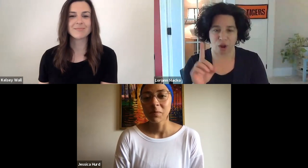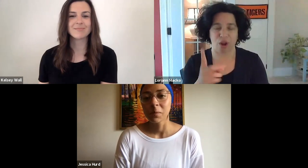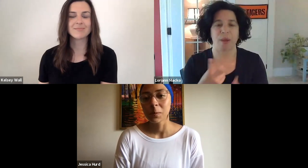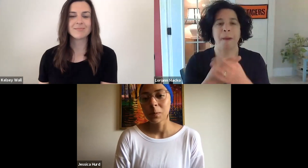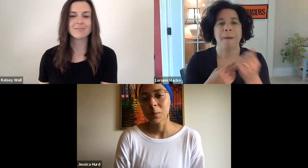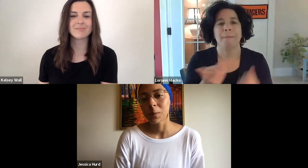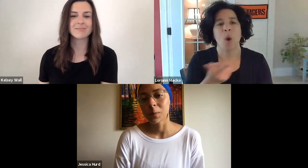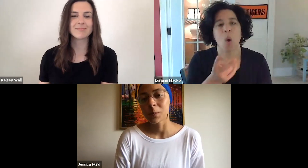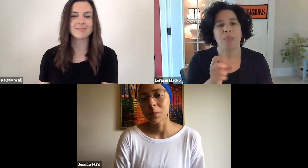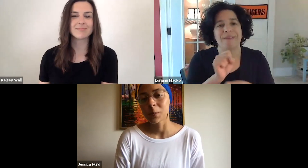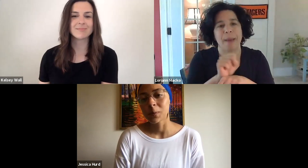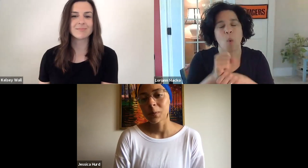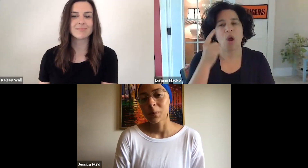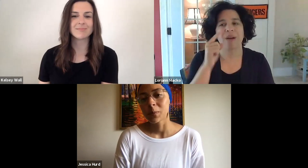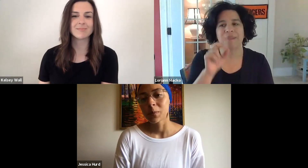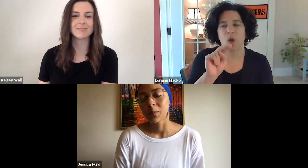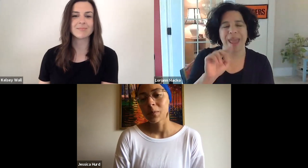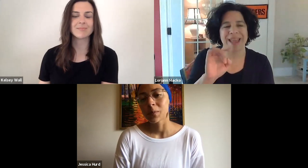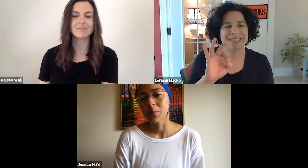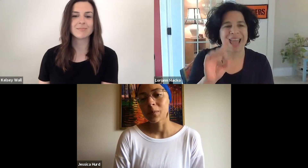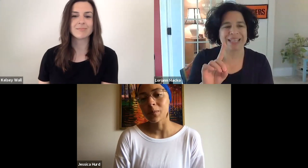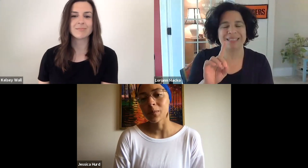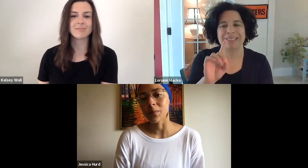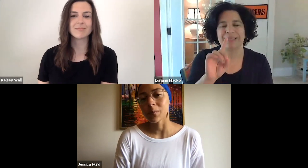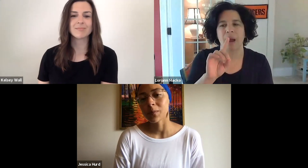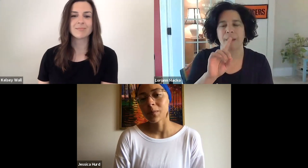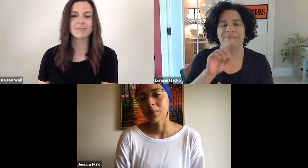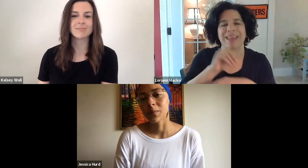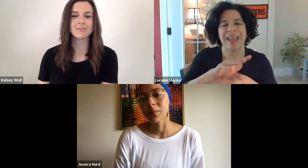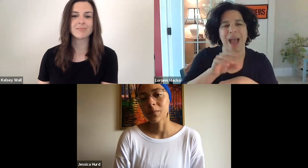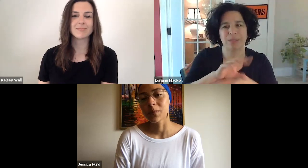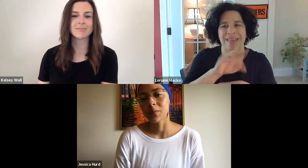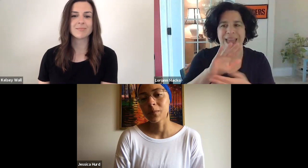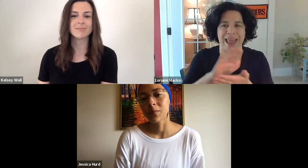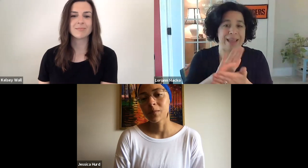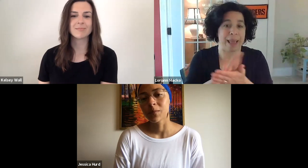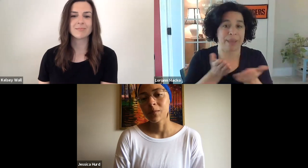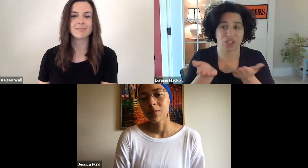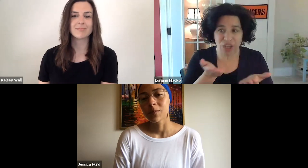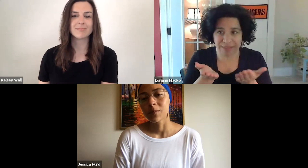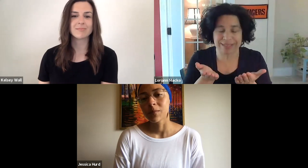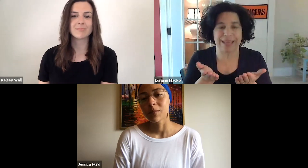and both of them work for and are senior counselors and academic advisors with NTID Counseling